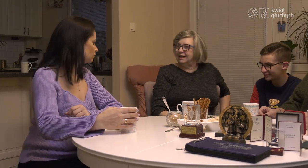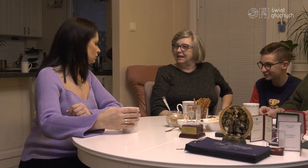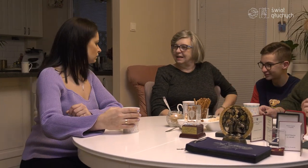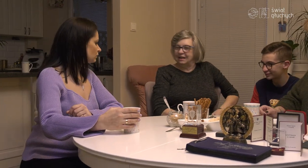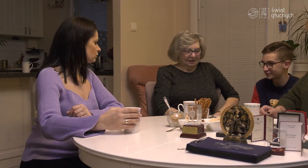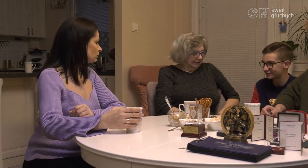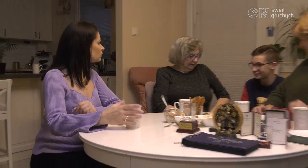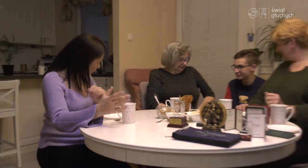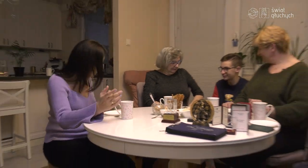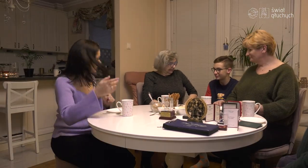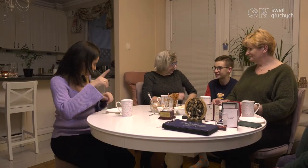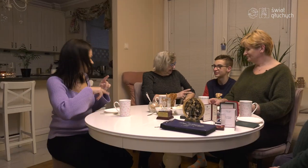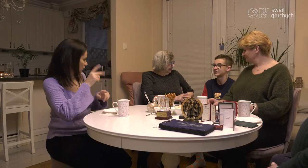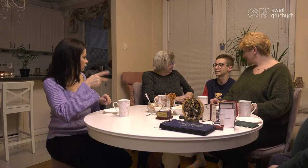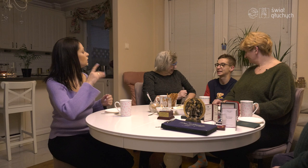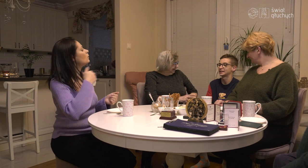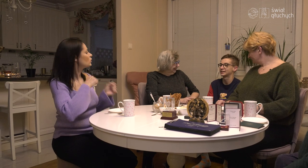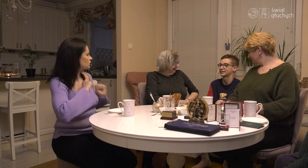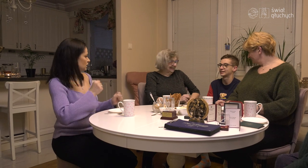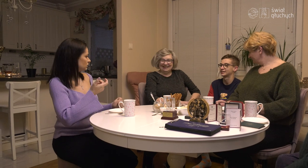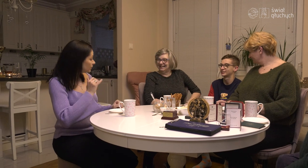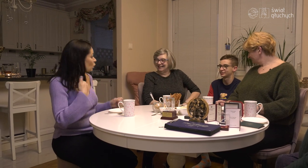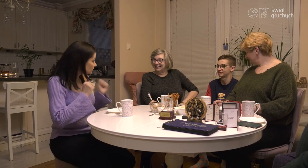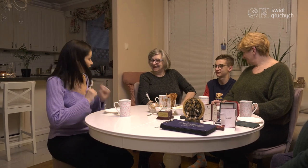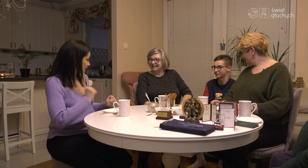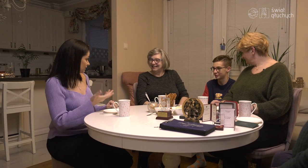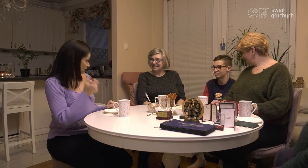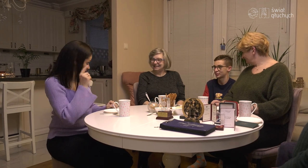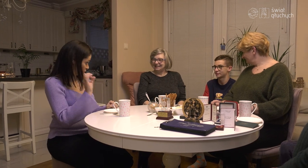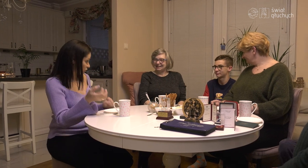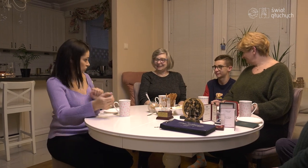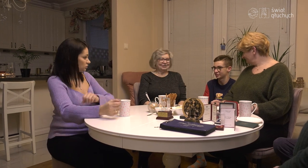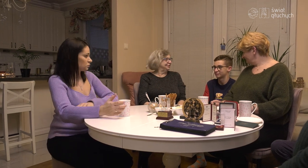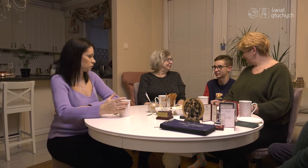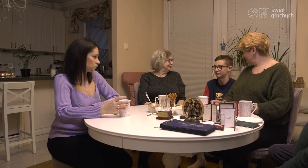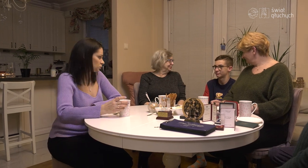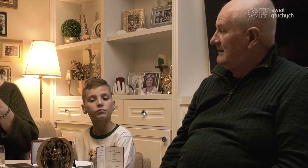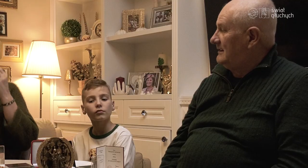Tell me, how was the training? [Dawid]: Good, good.